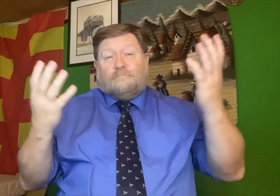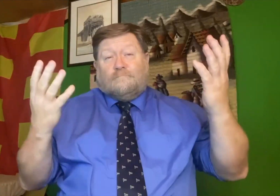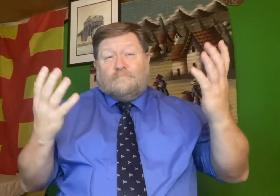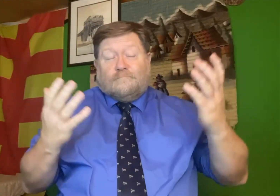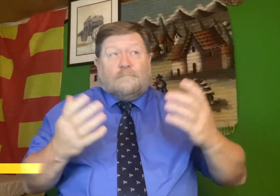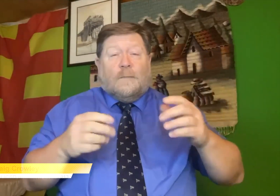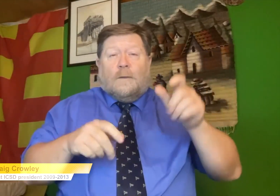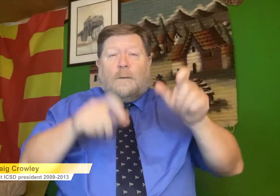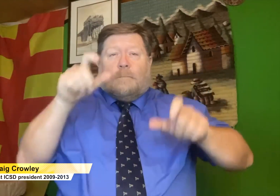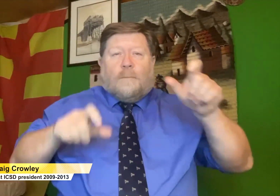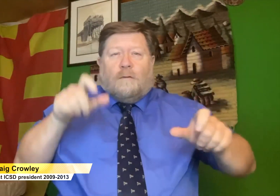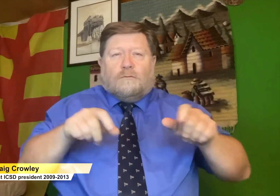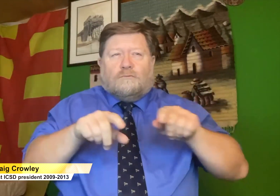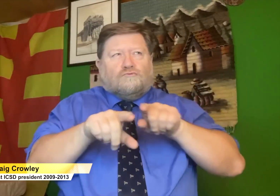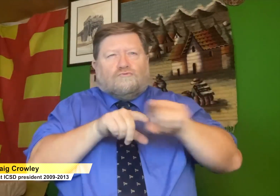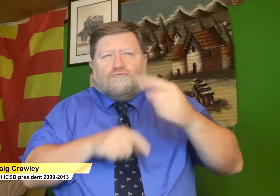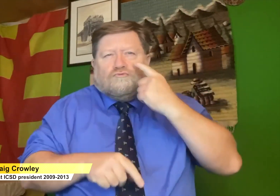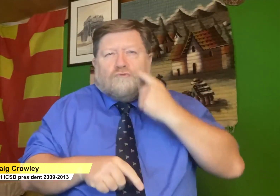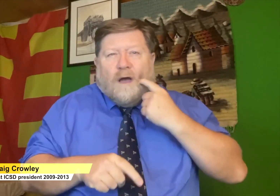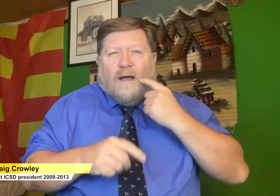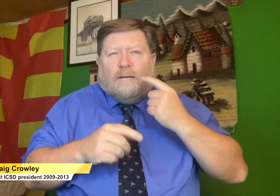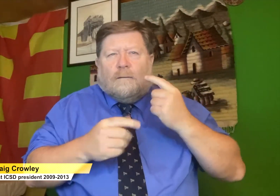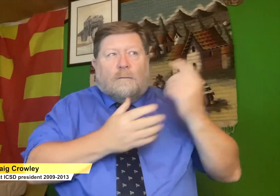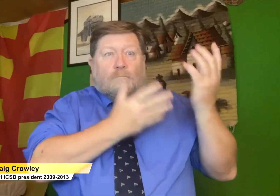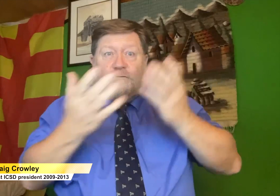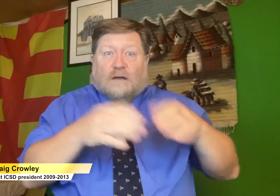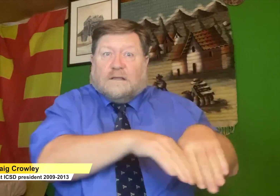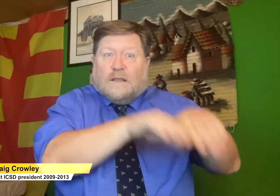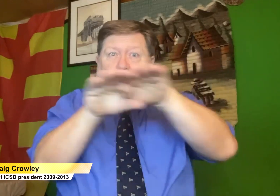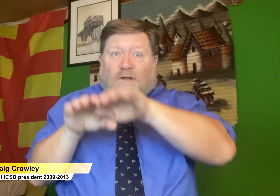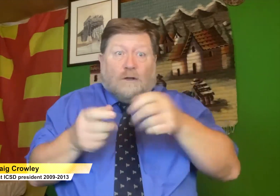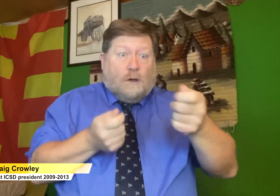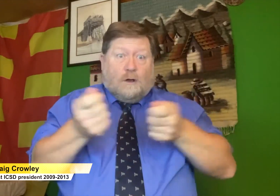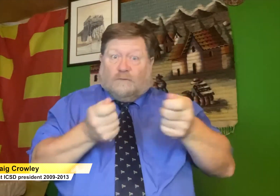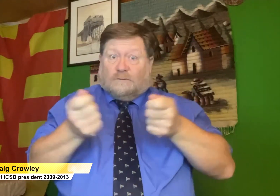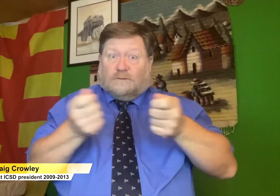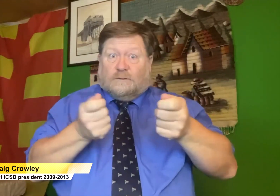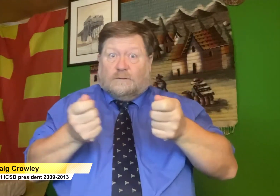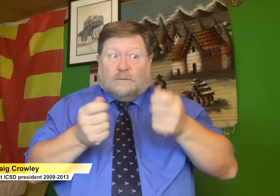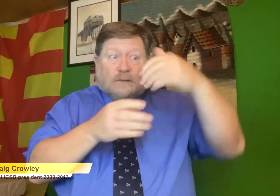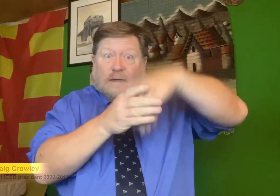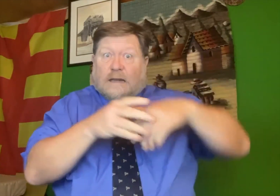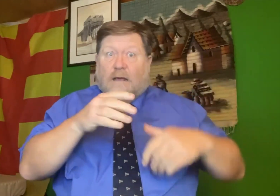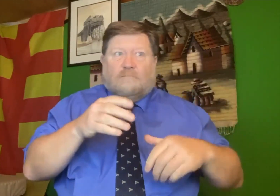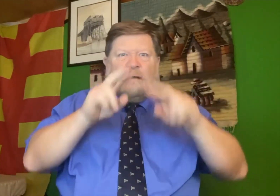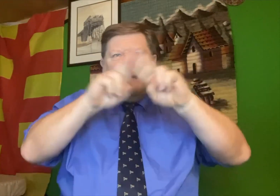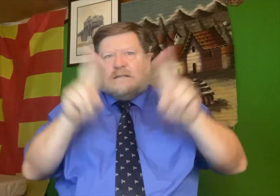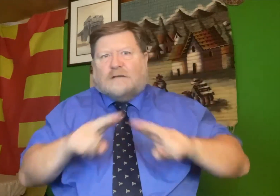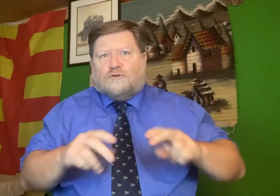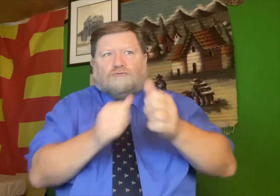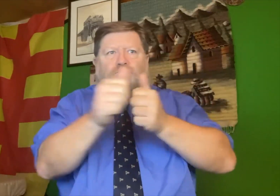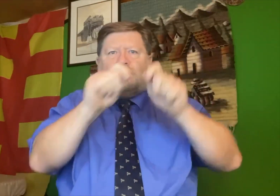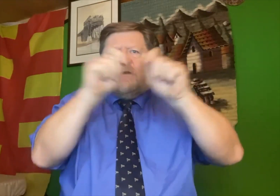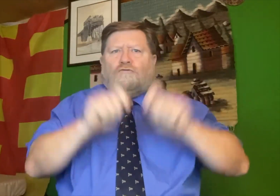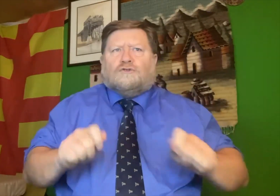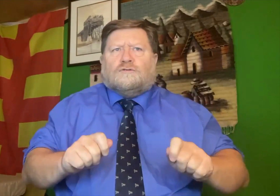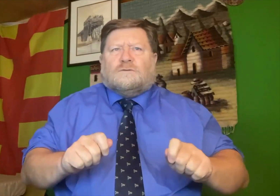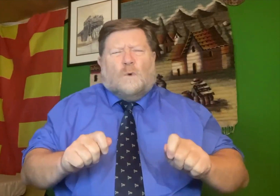Trying to provide democratic governance within International Sports federations